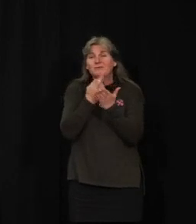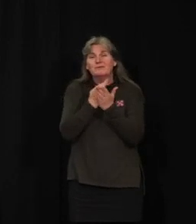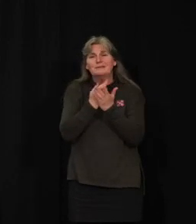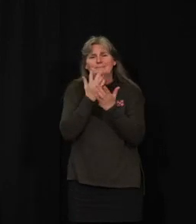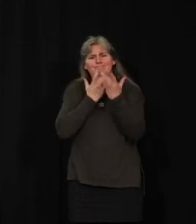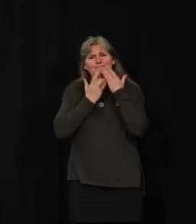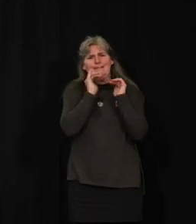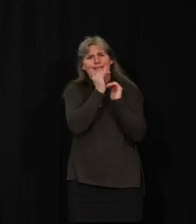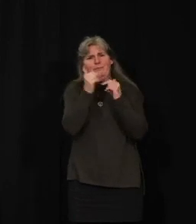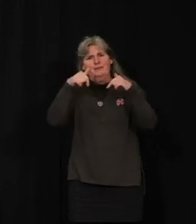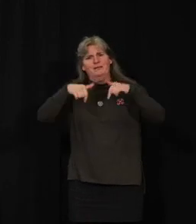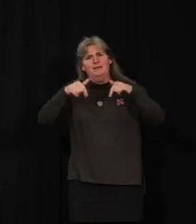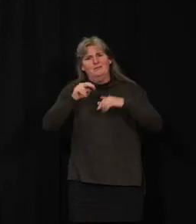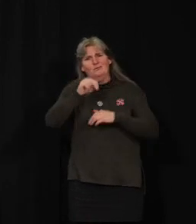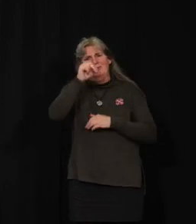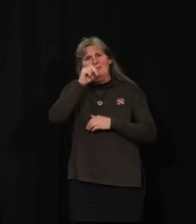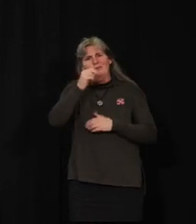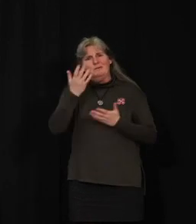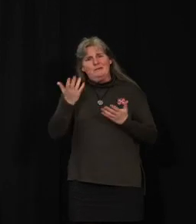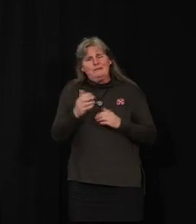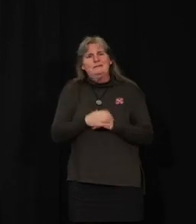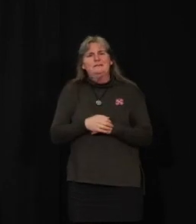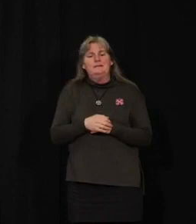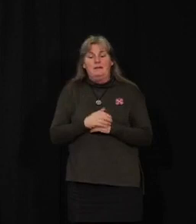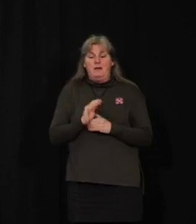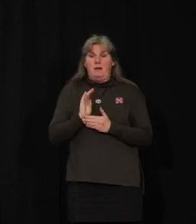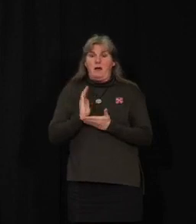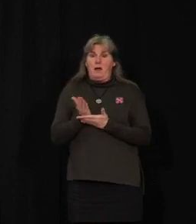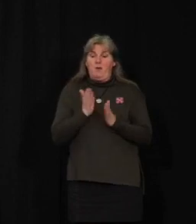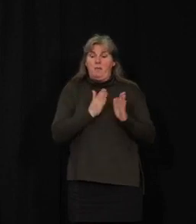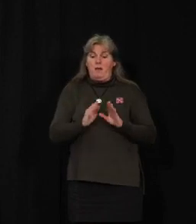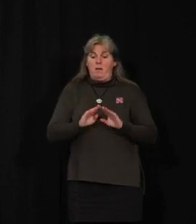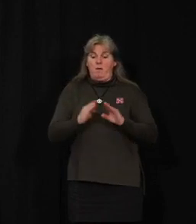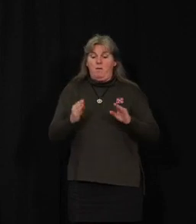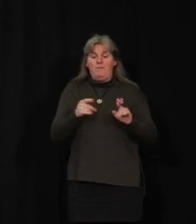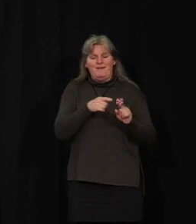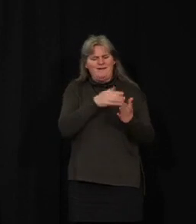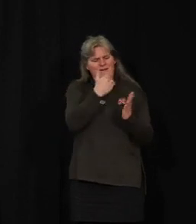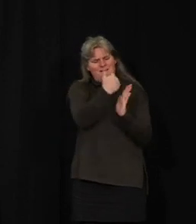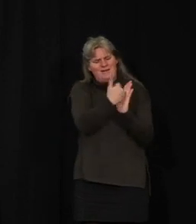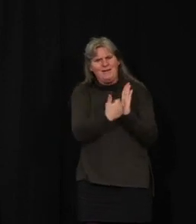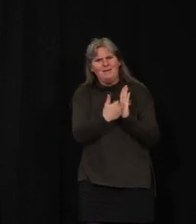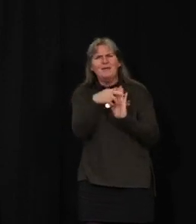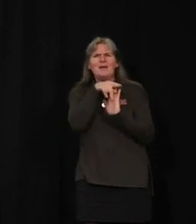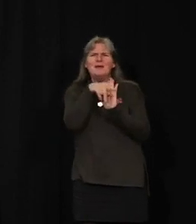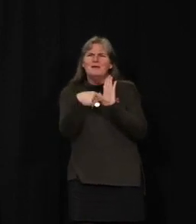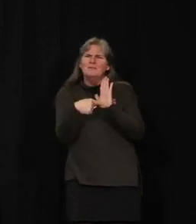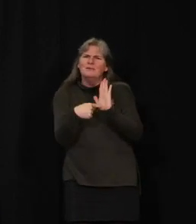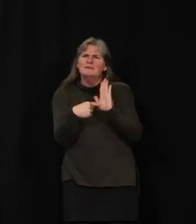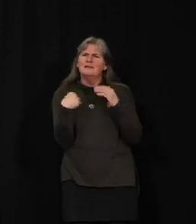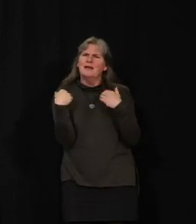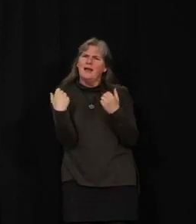Our reopening plans outline principles-- public health criteria, and indicators that